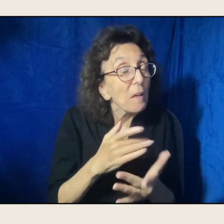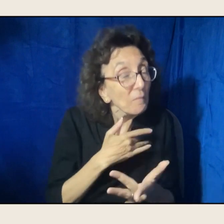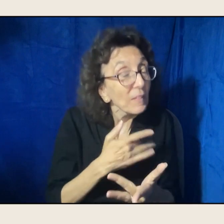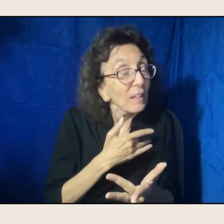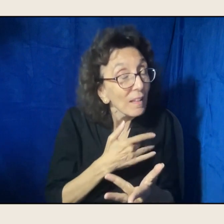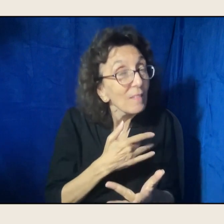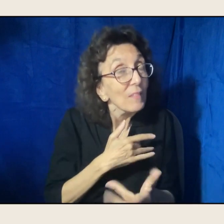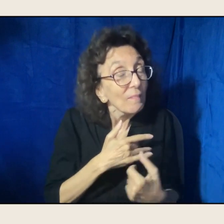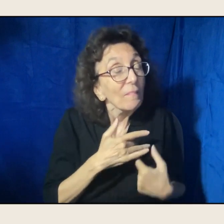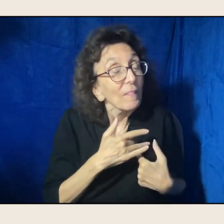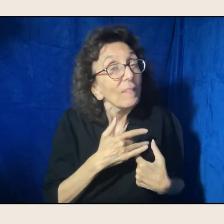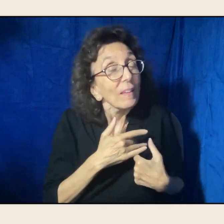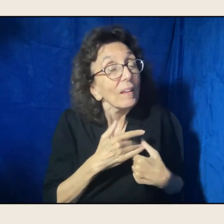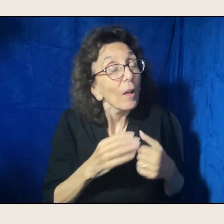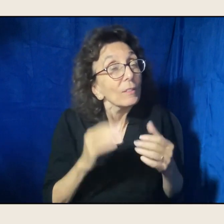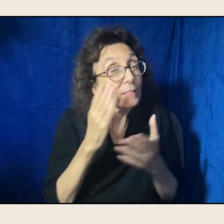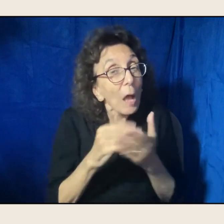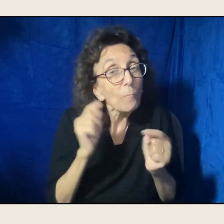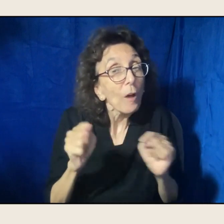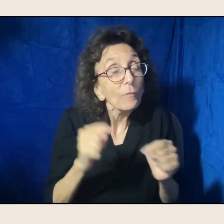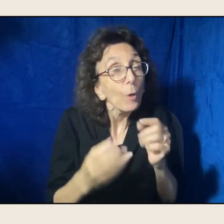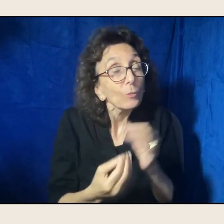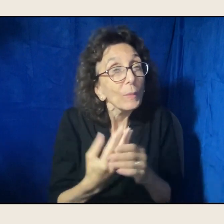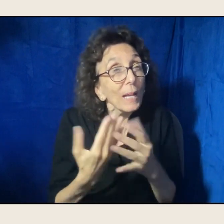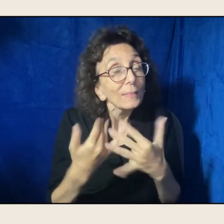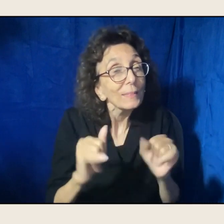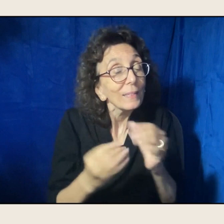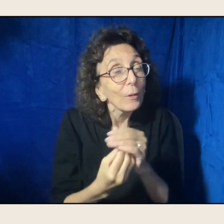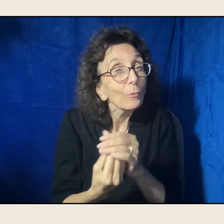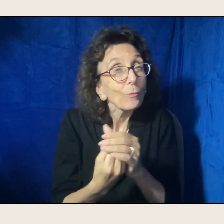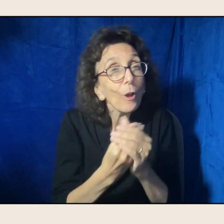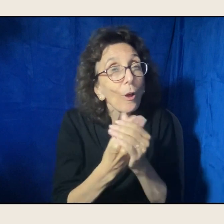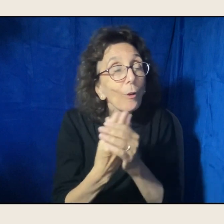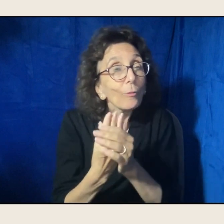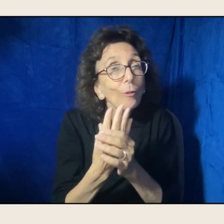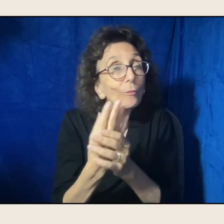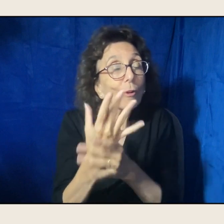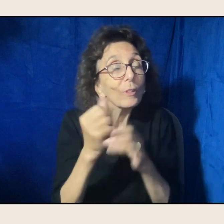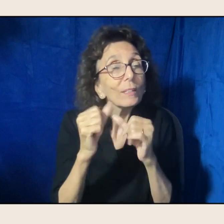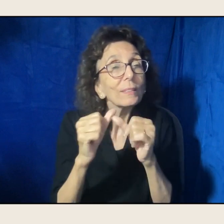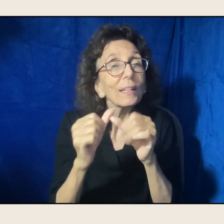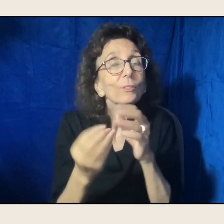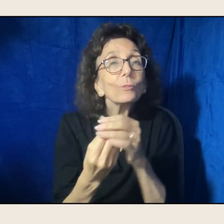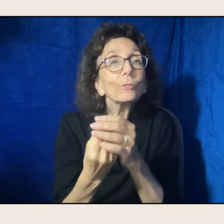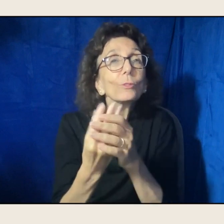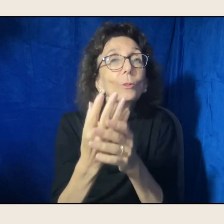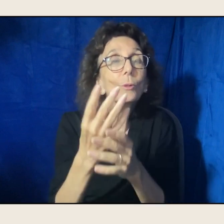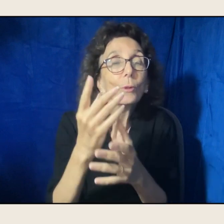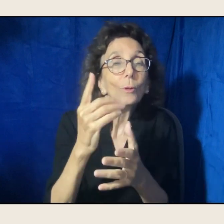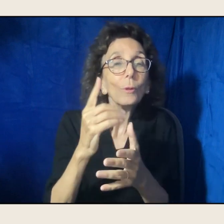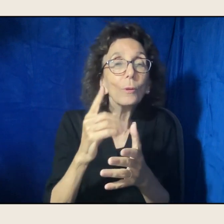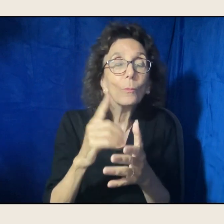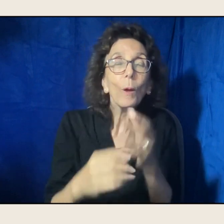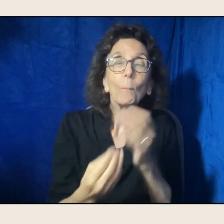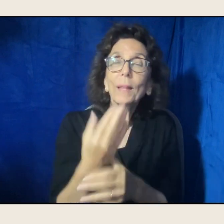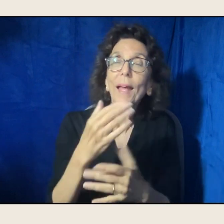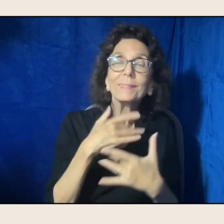continue to grow, continue to do what such plants do, like house